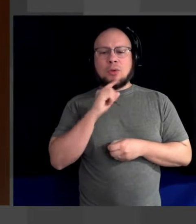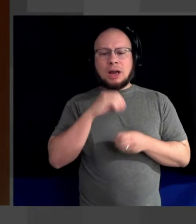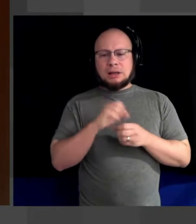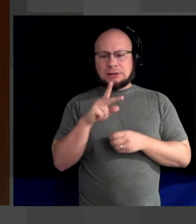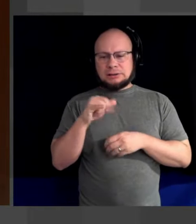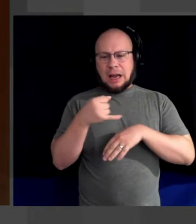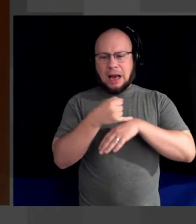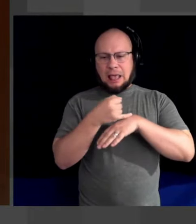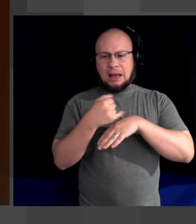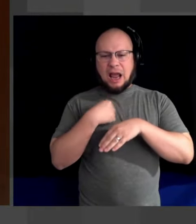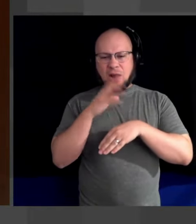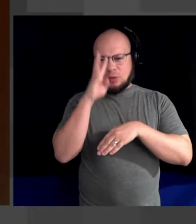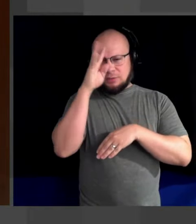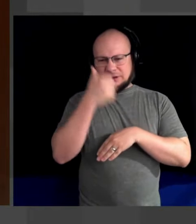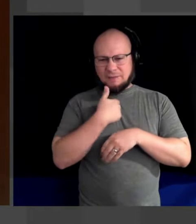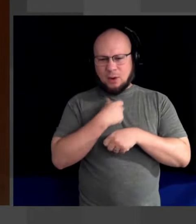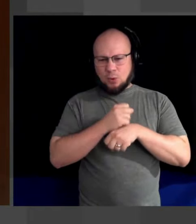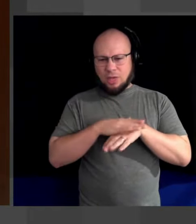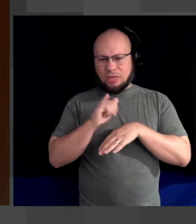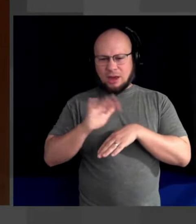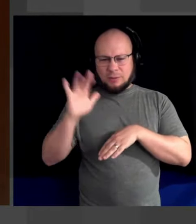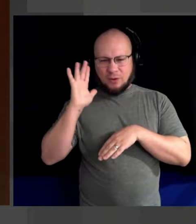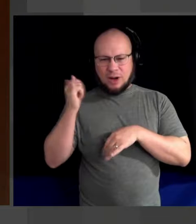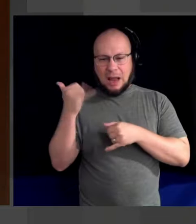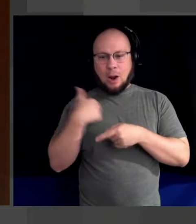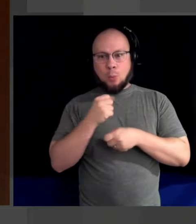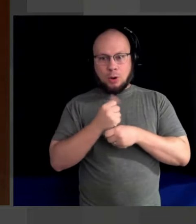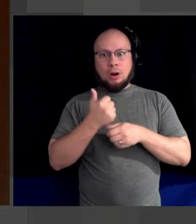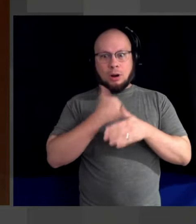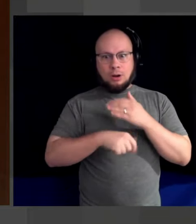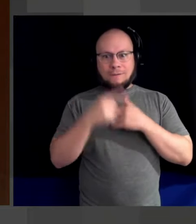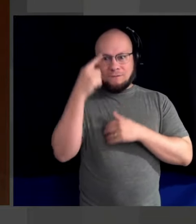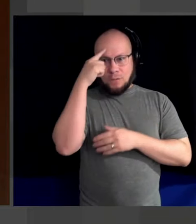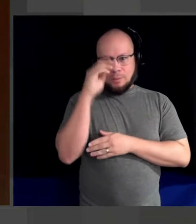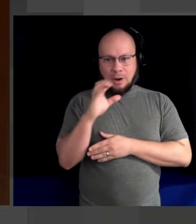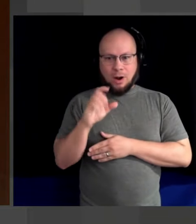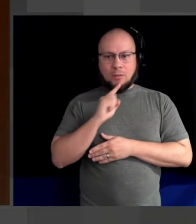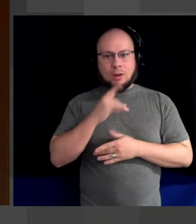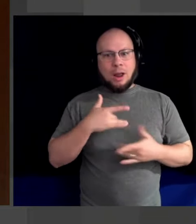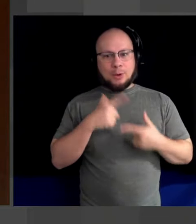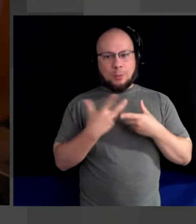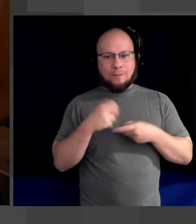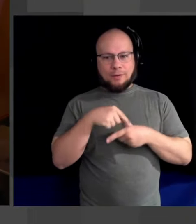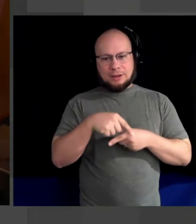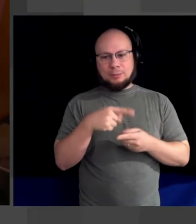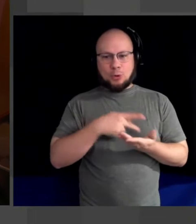YEARS.